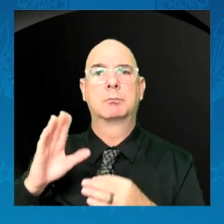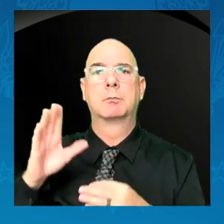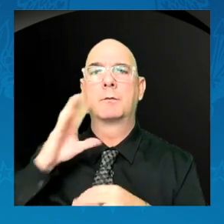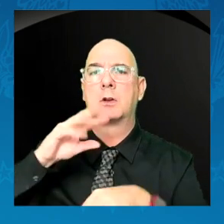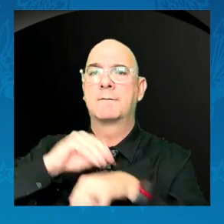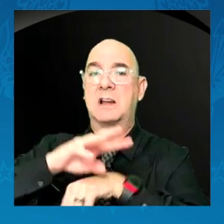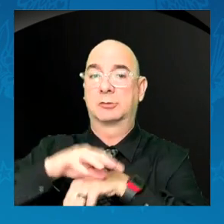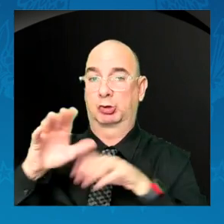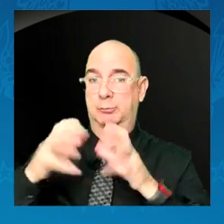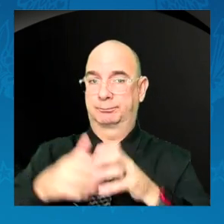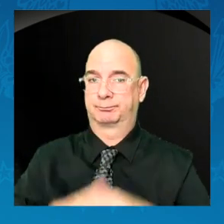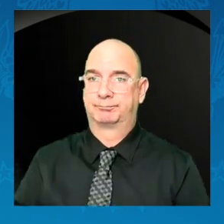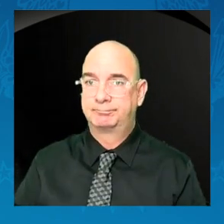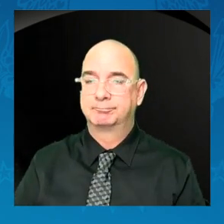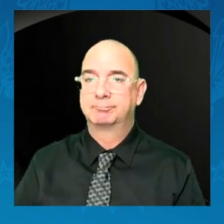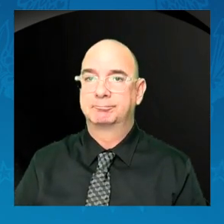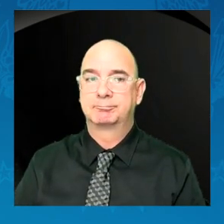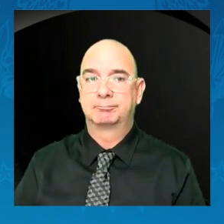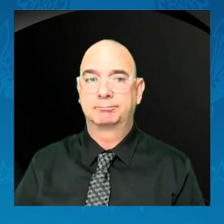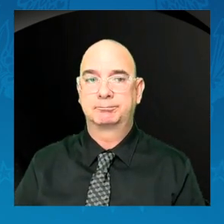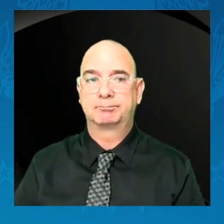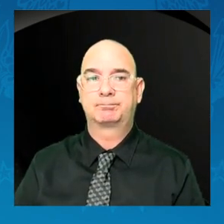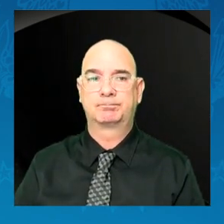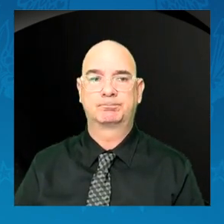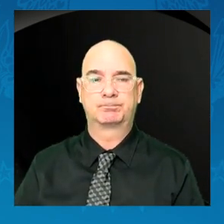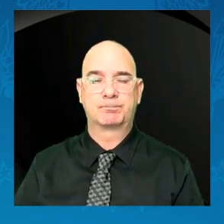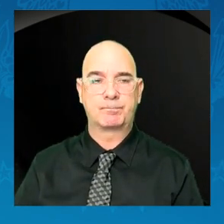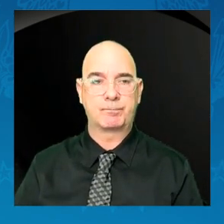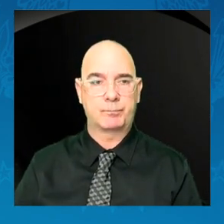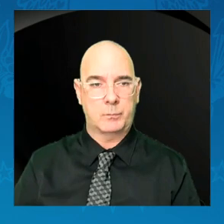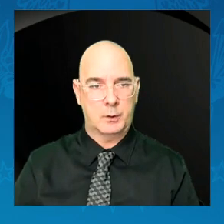I believe. You are the Users Advisory Group